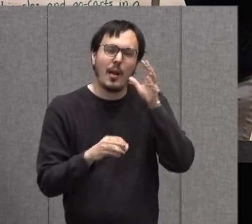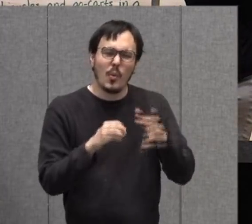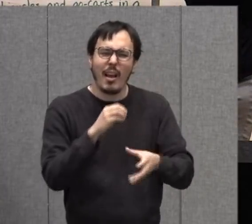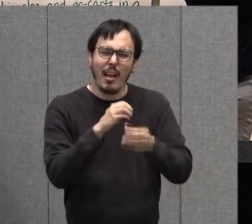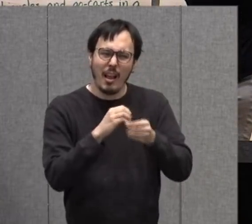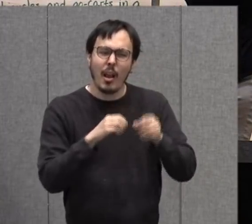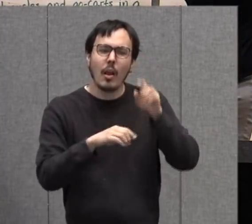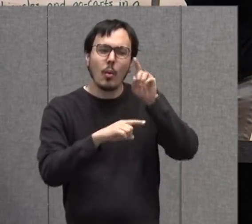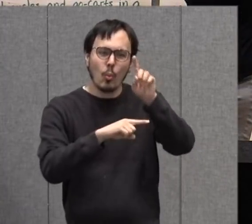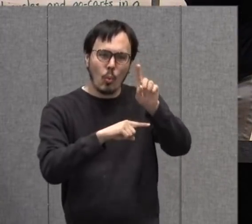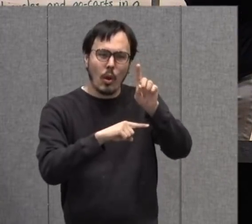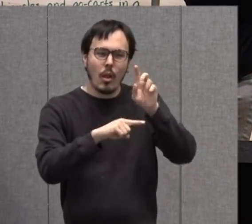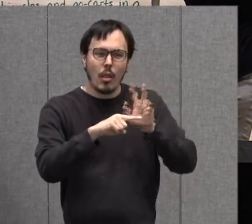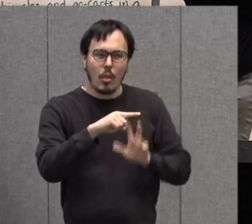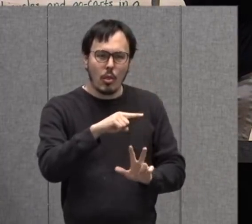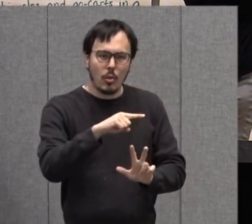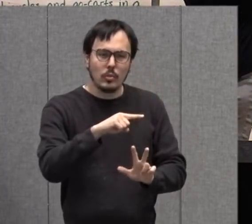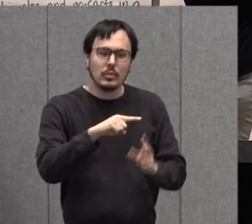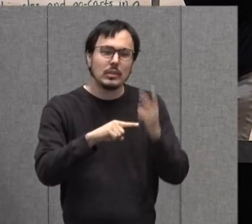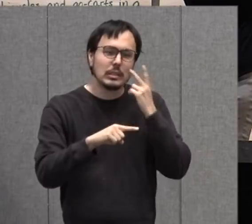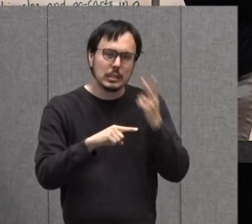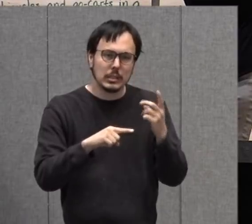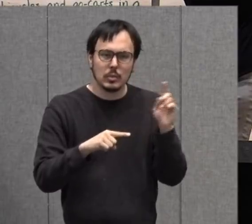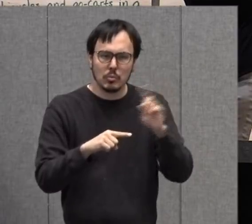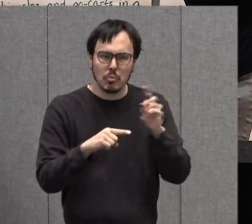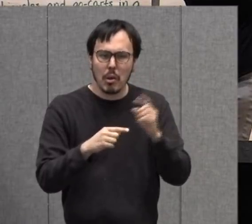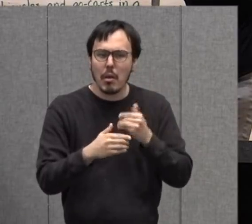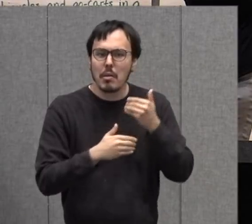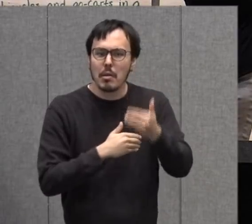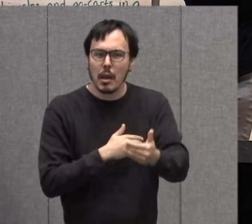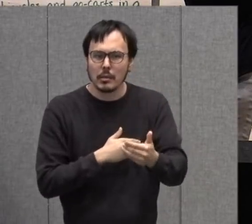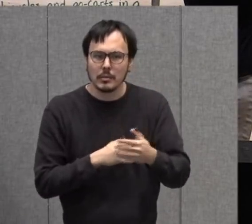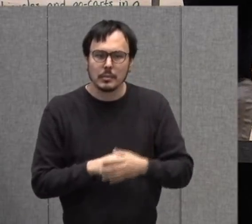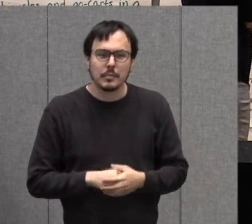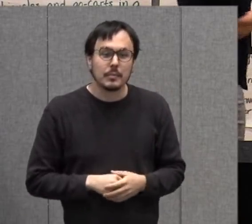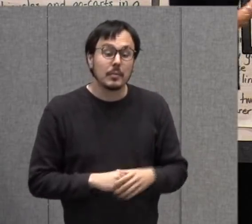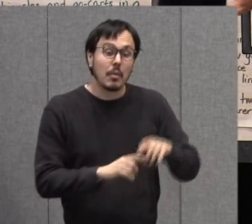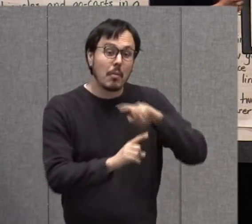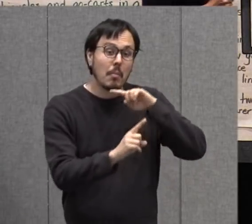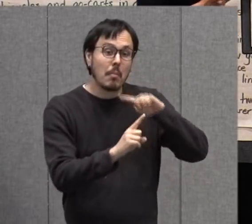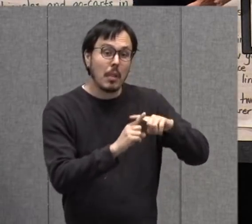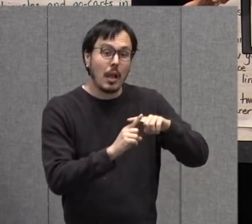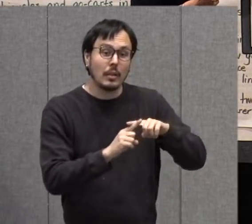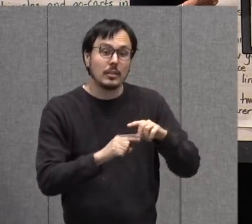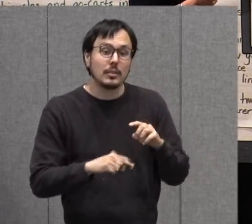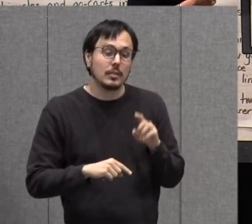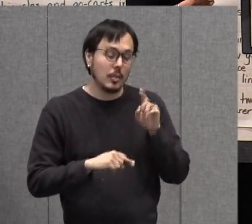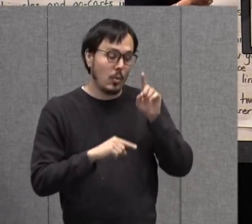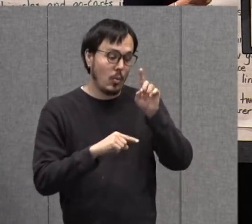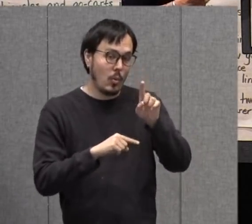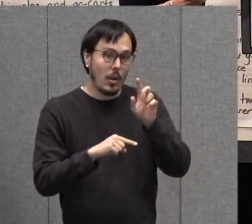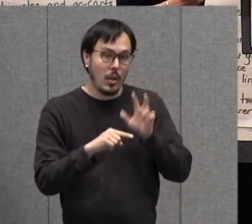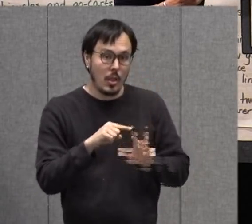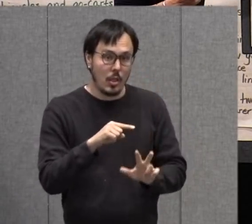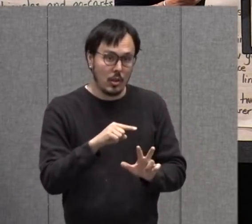So, here's a jump of plus one third. So, two and one third and one third more